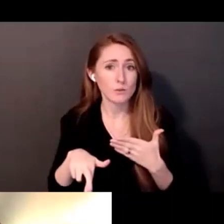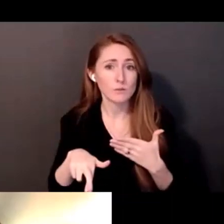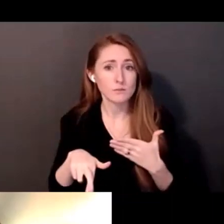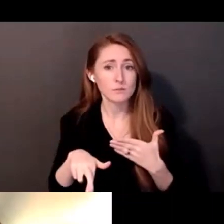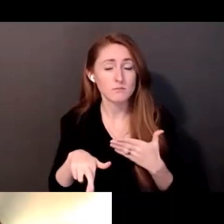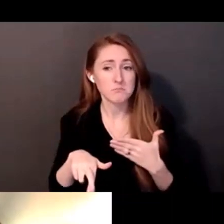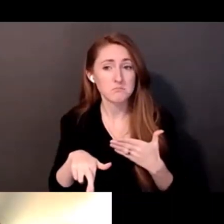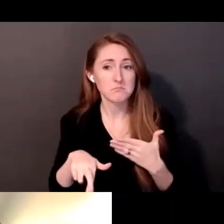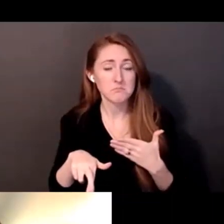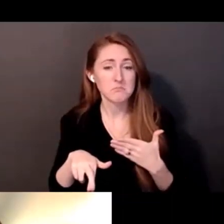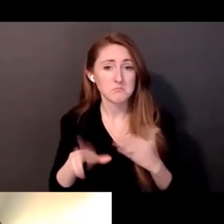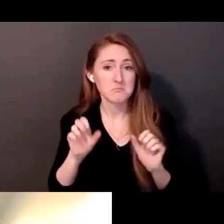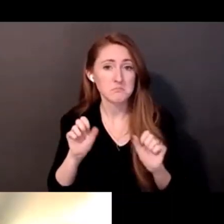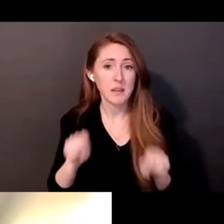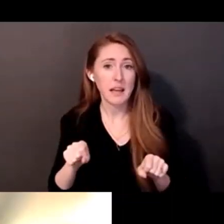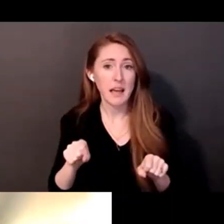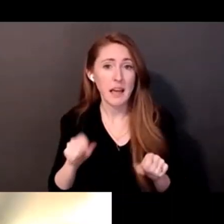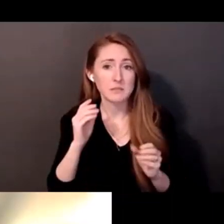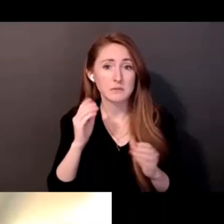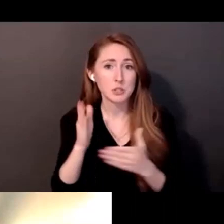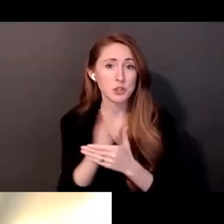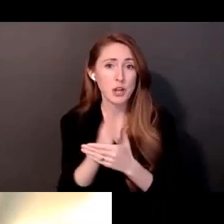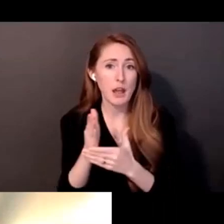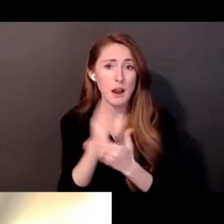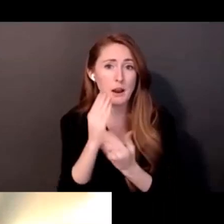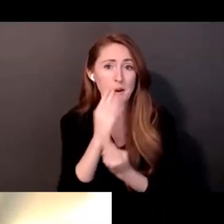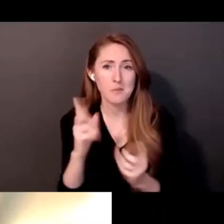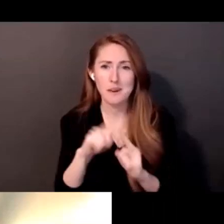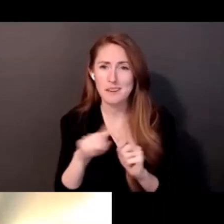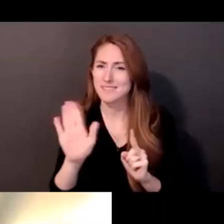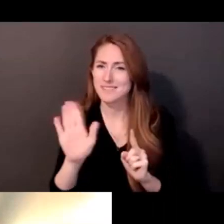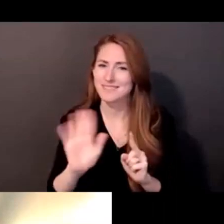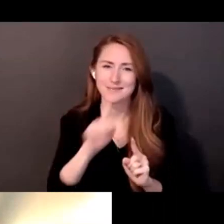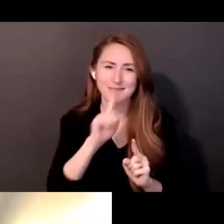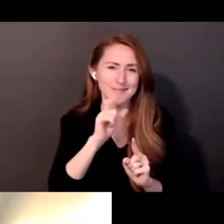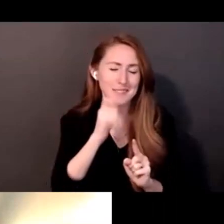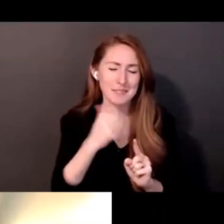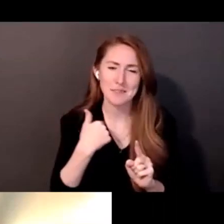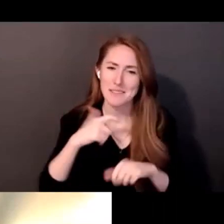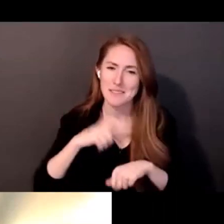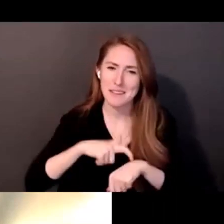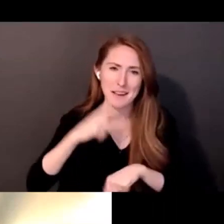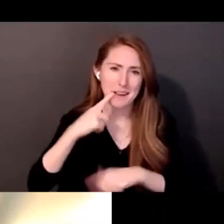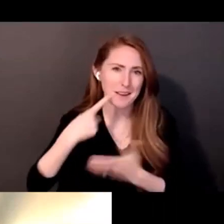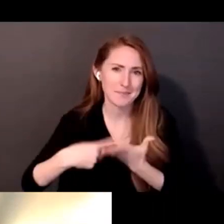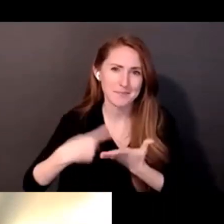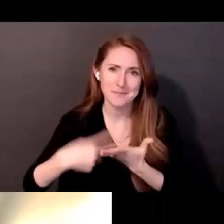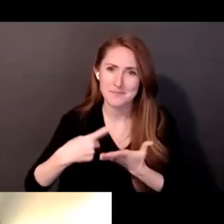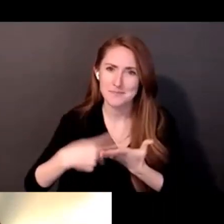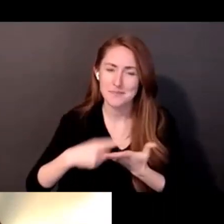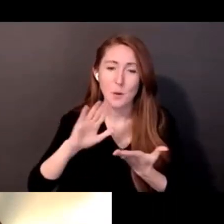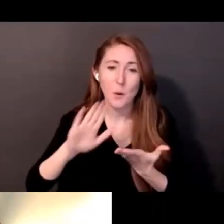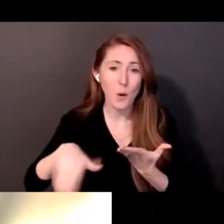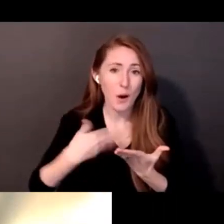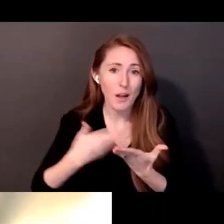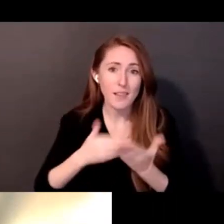but I don't think I have time to discuss about the other challenges that brain injury associations faced